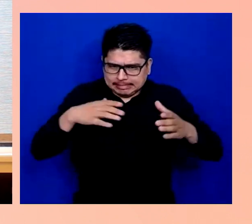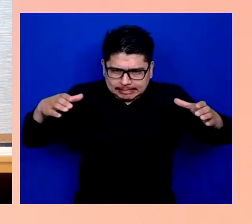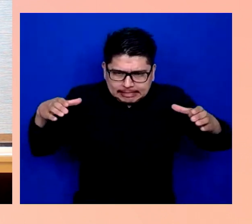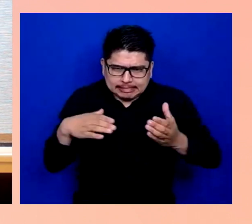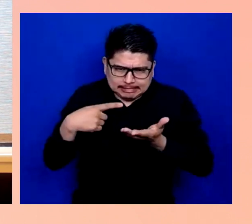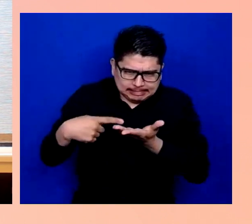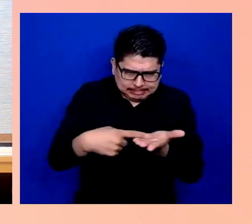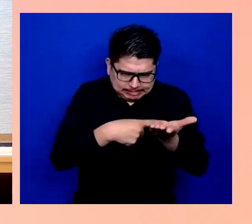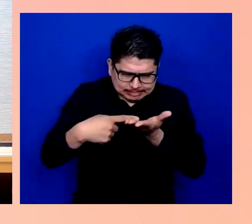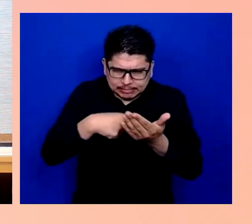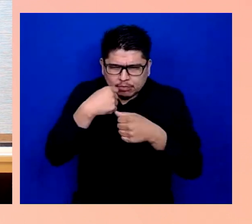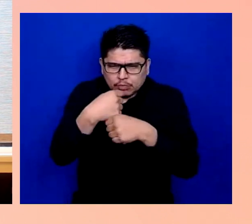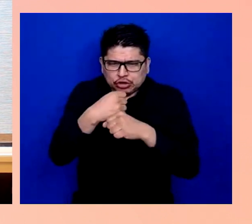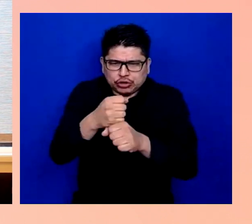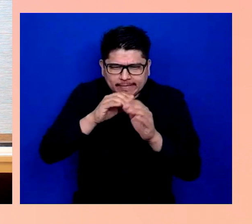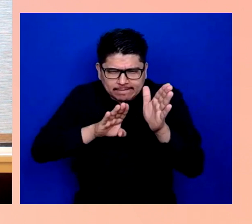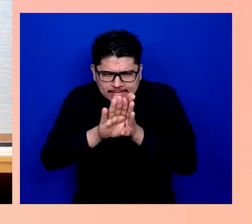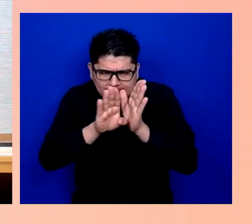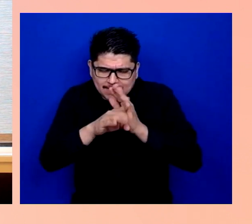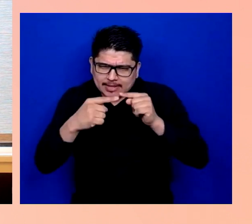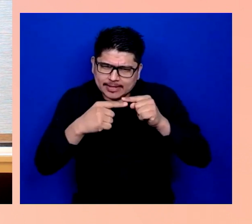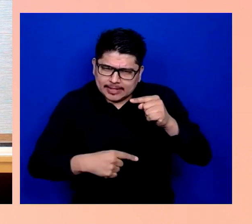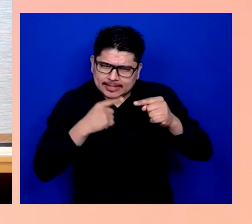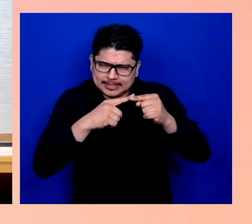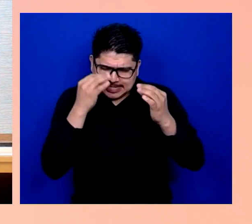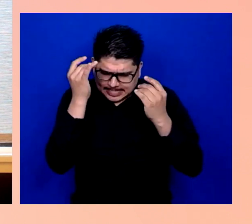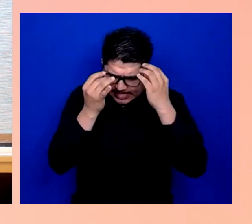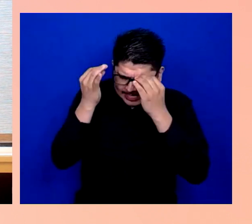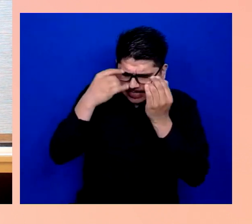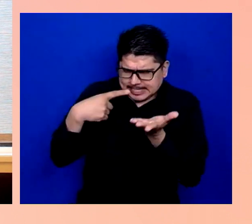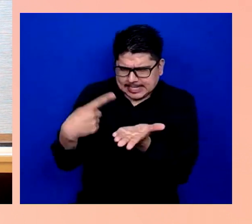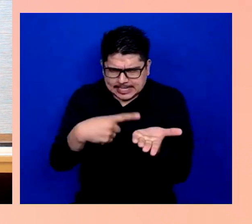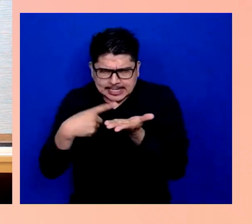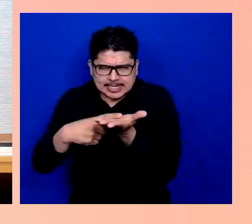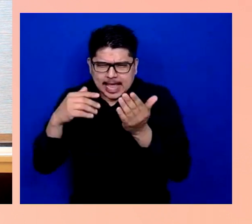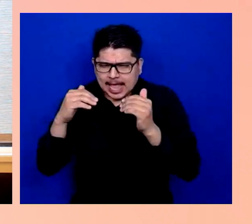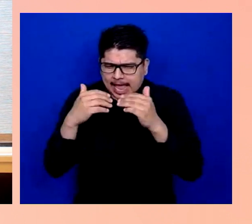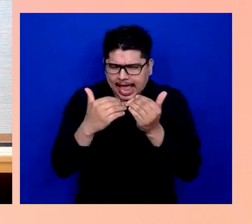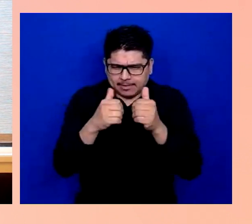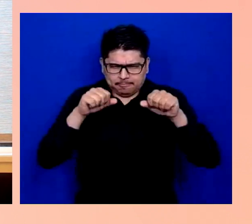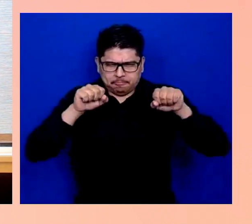thinking and talking about the possibilities that technology can give us,